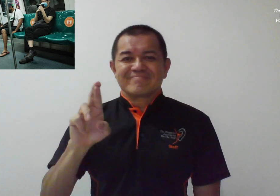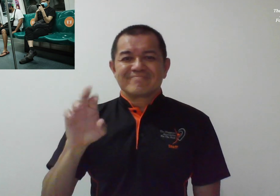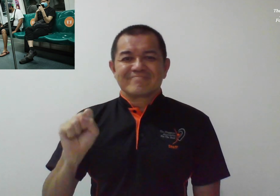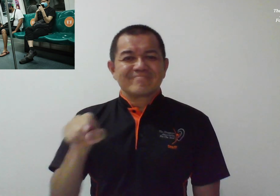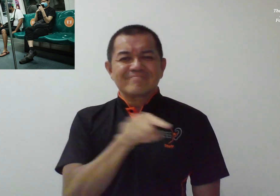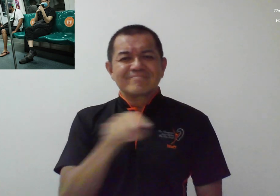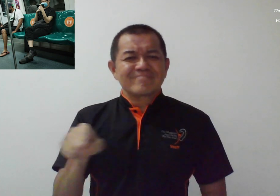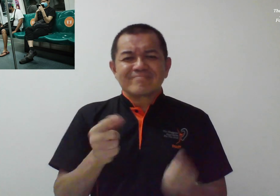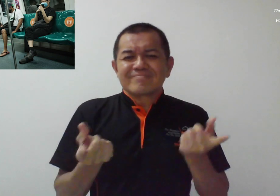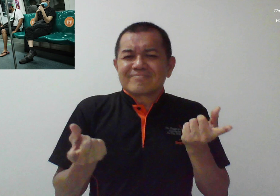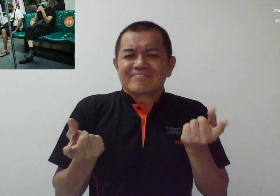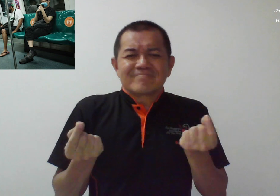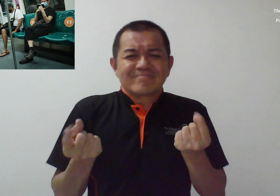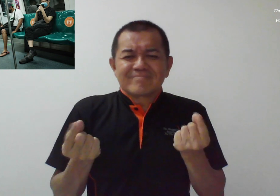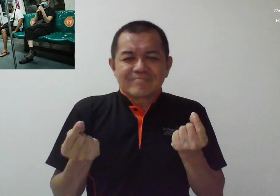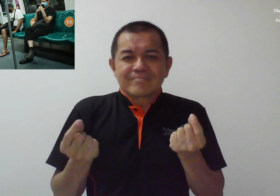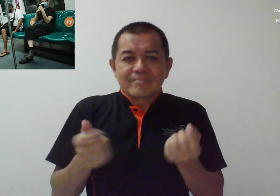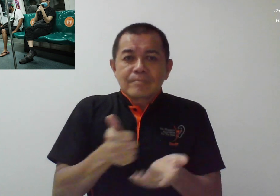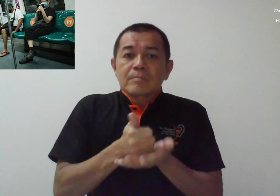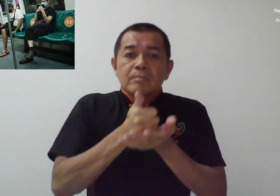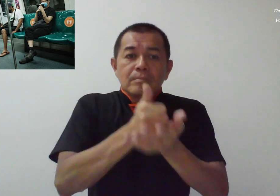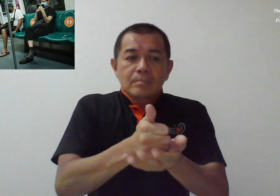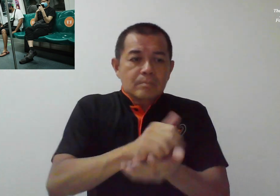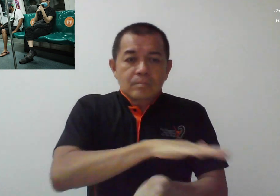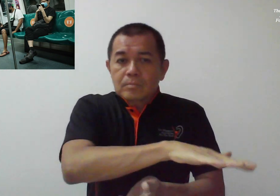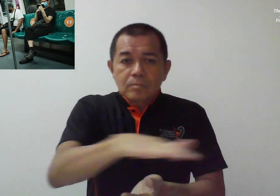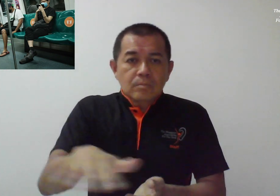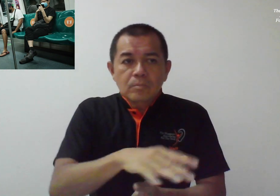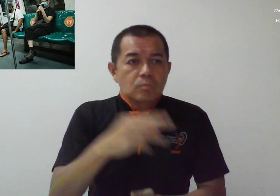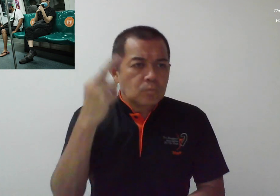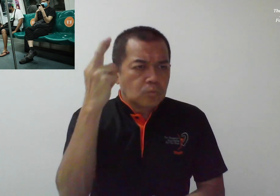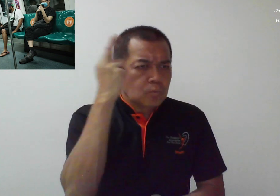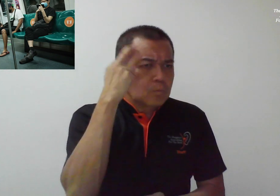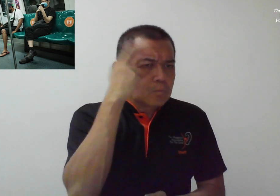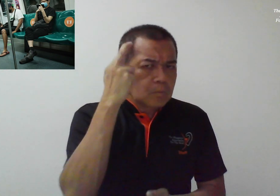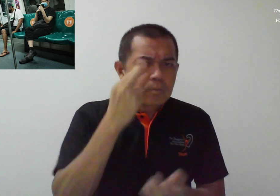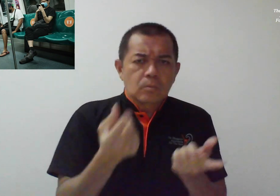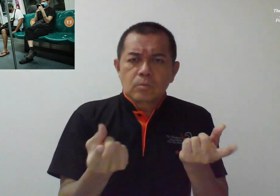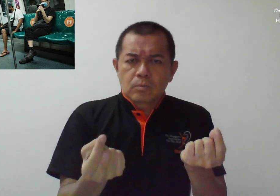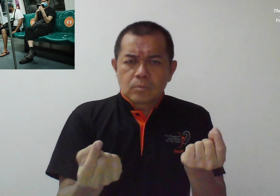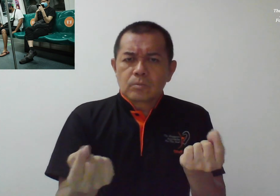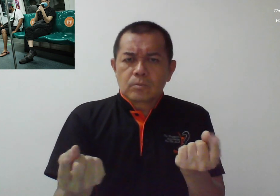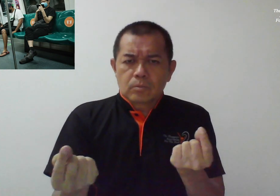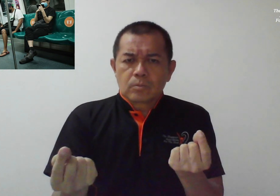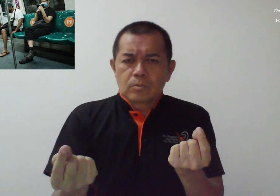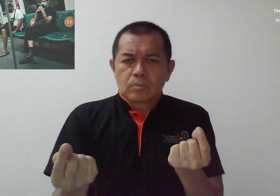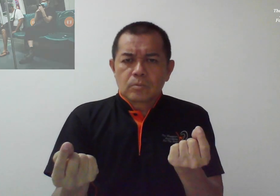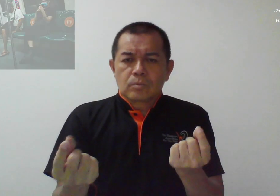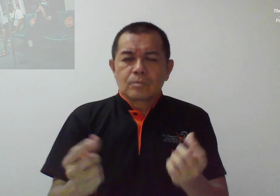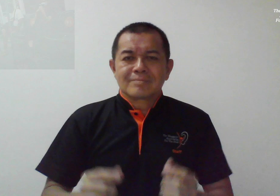and bus interchanges to remind commuters to do so.